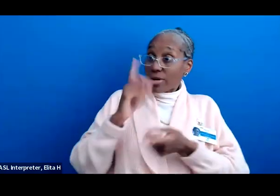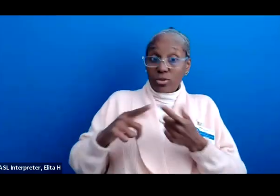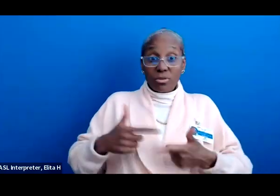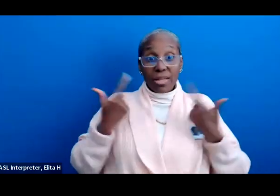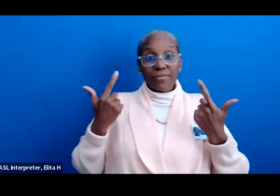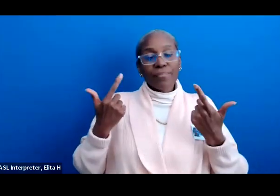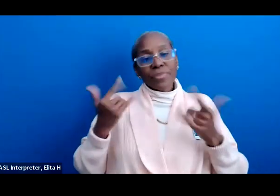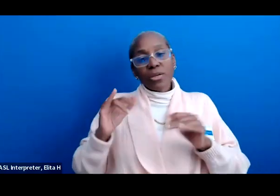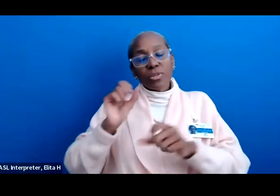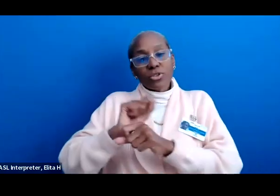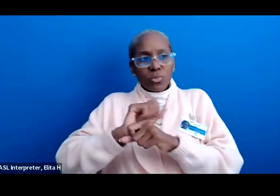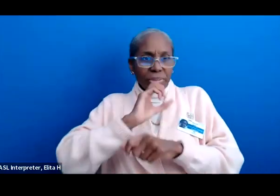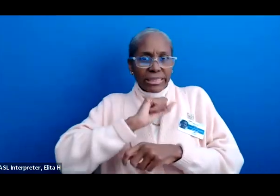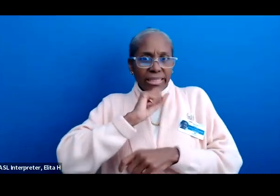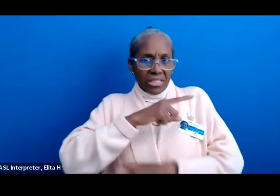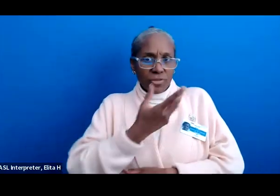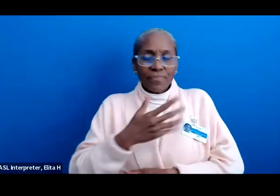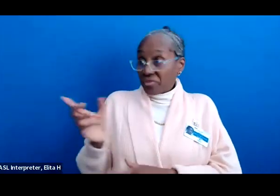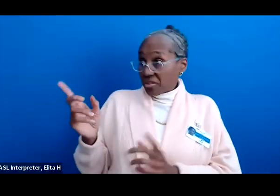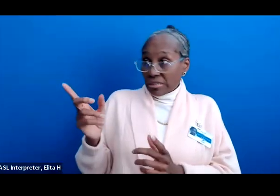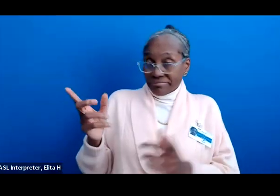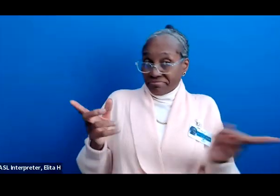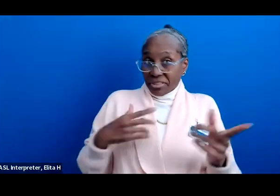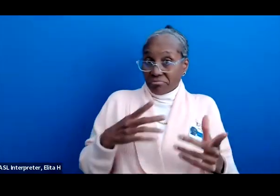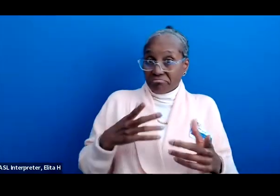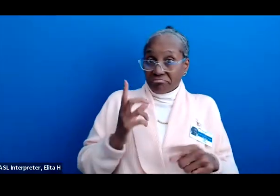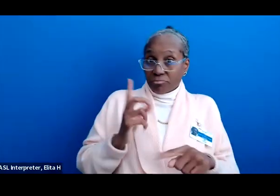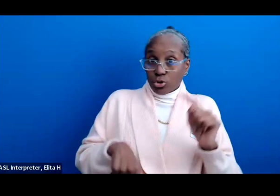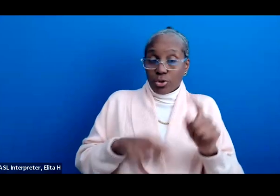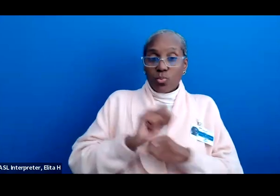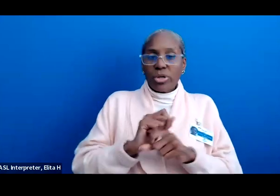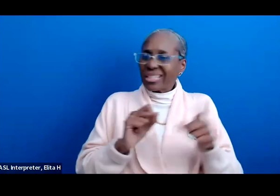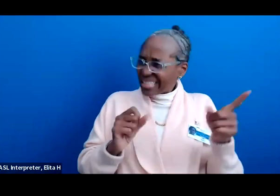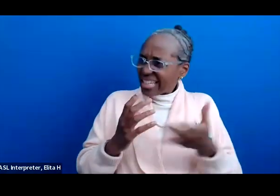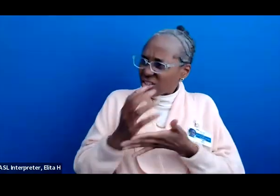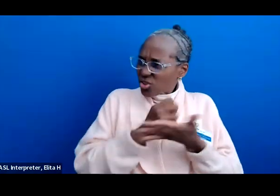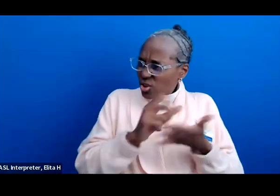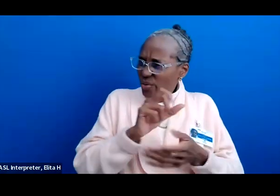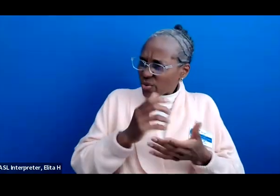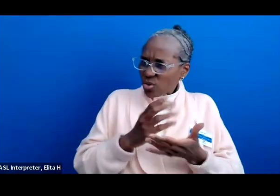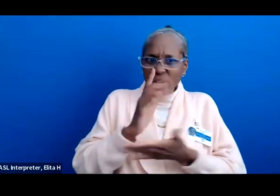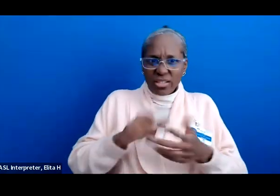He was still working age but couldn’t work. Didn't he deserve that right to life? Well, I believe he did.